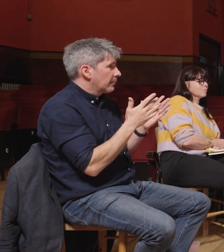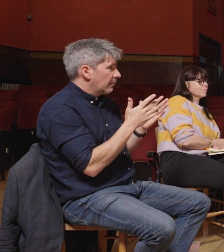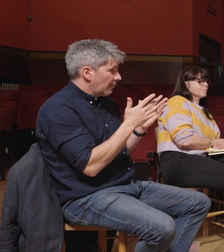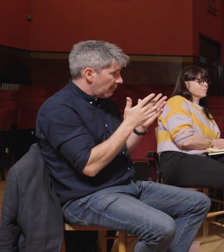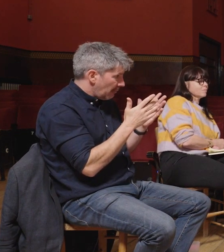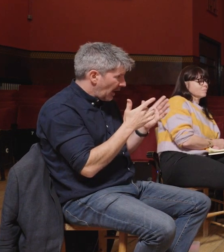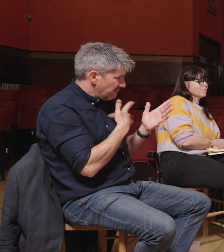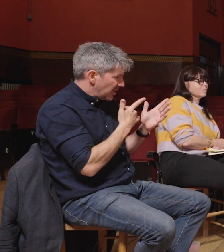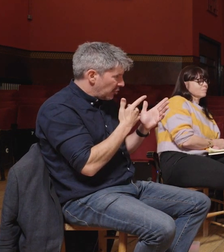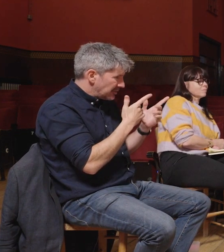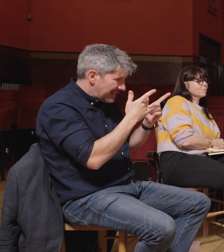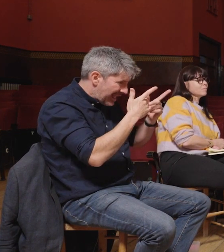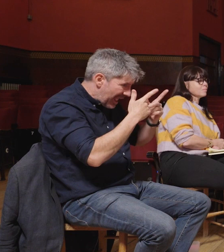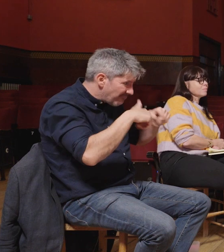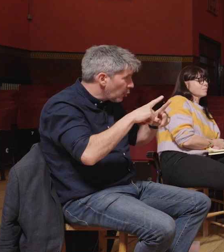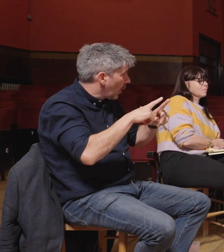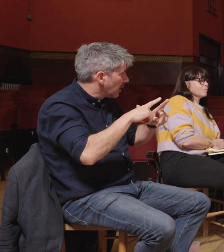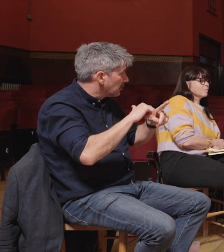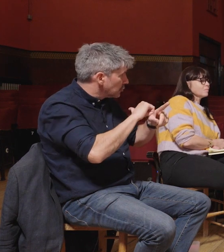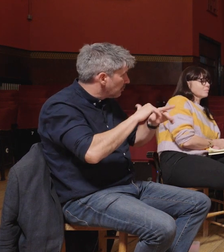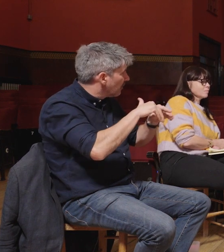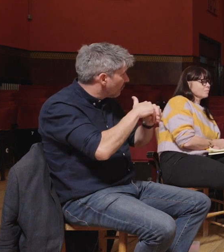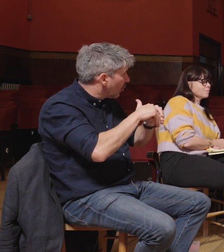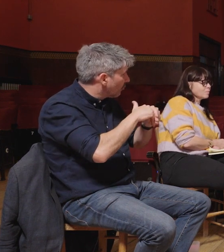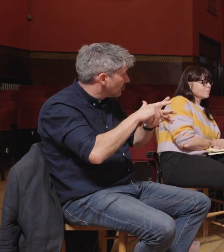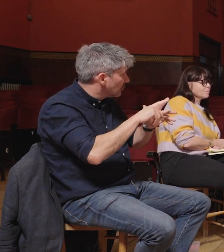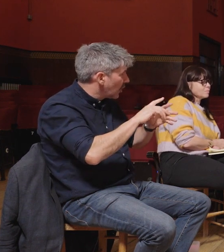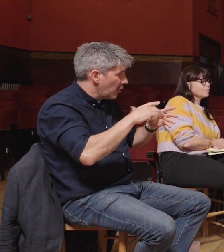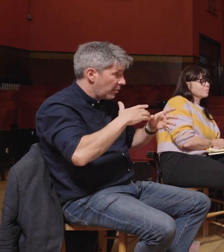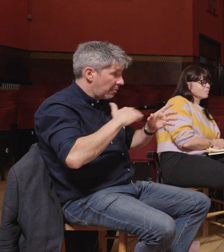For me, my role is to create a space that everyone feels they're a part of,